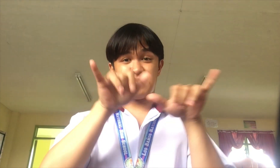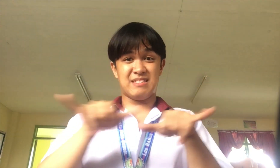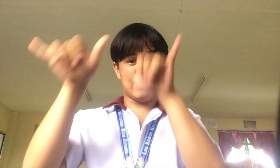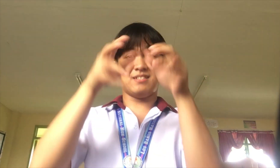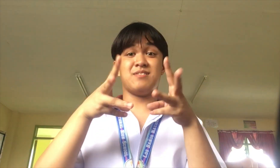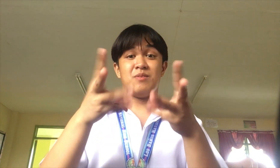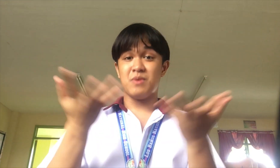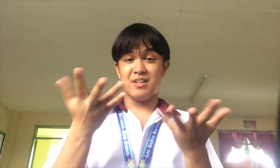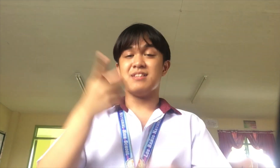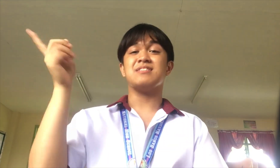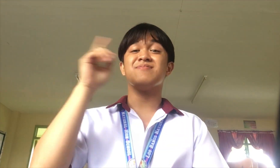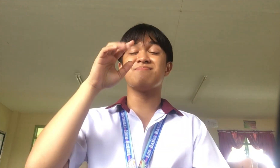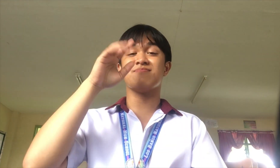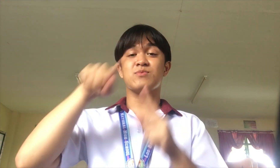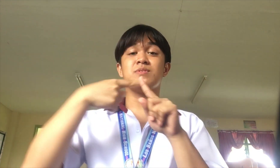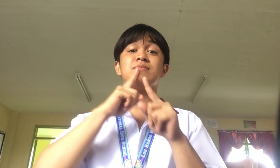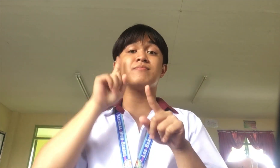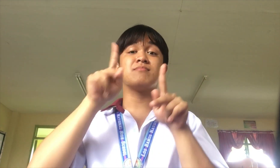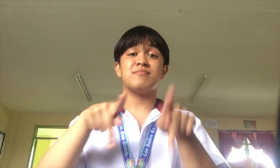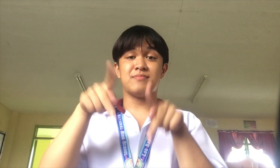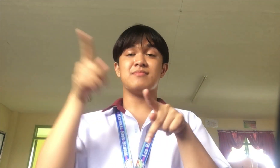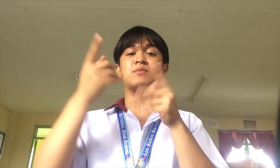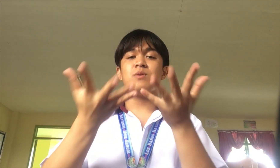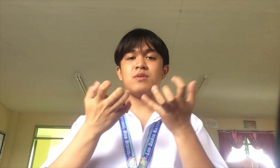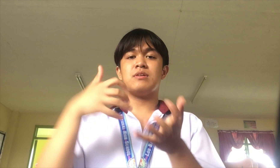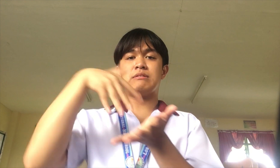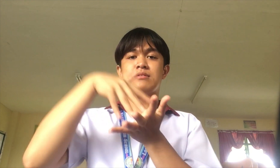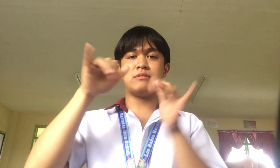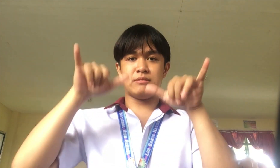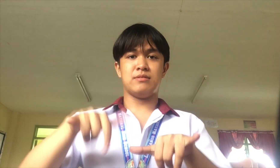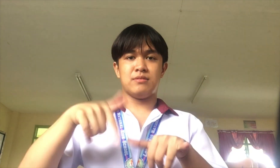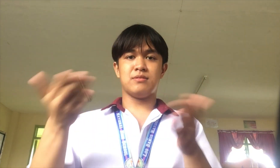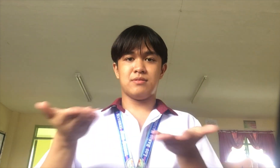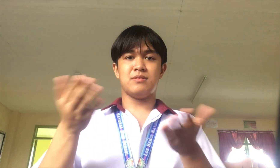The most common is when a deaf student feel like he/she wants to stay and study here for a while